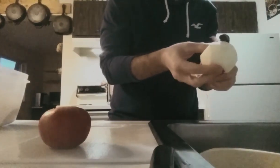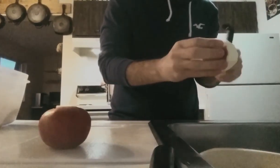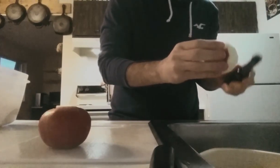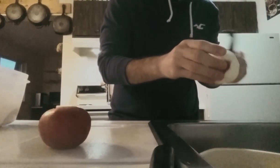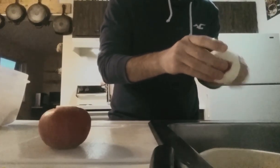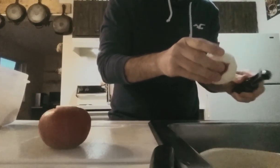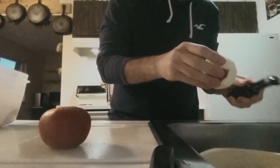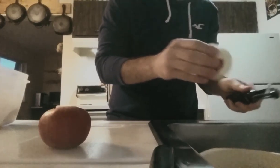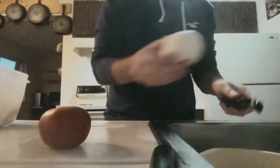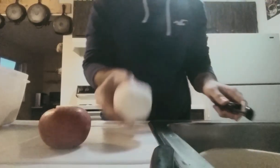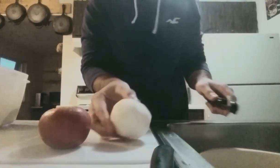[ ENDS]